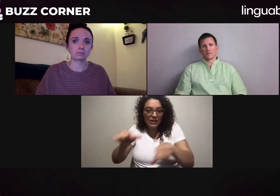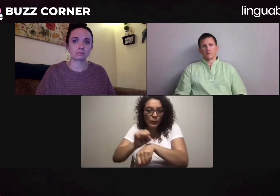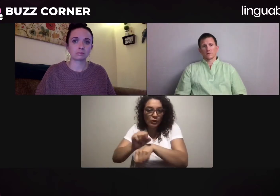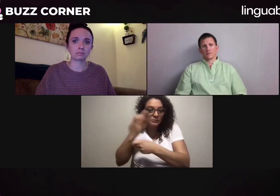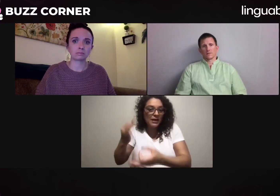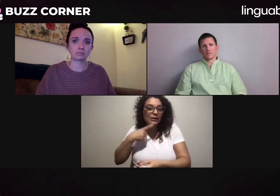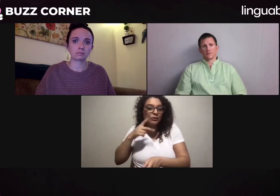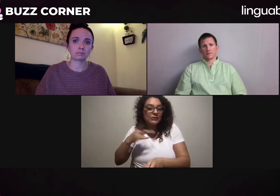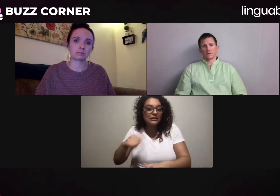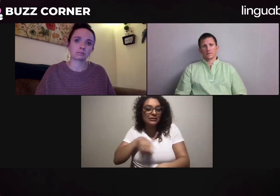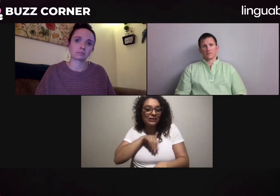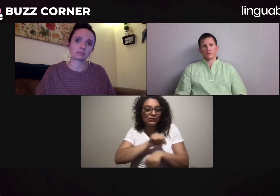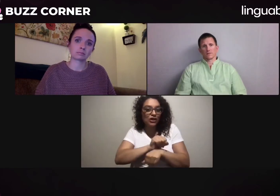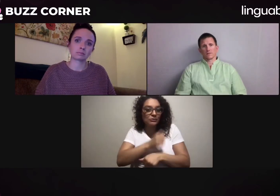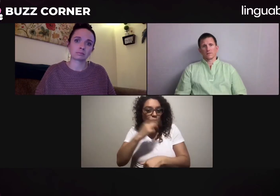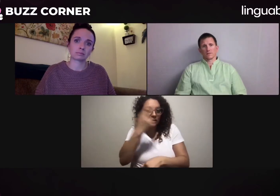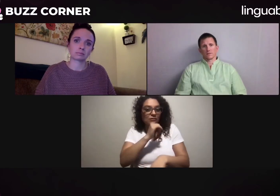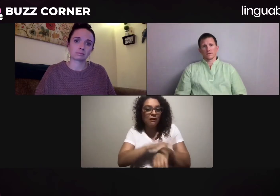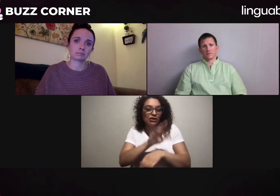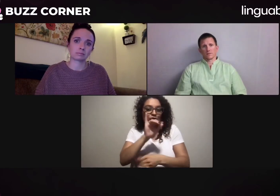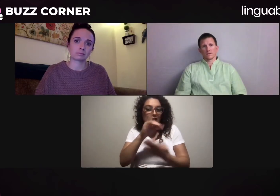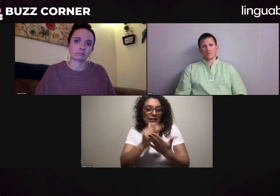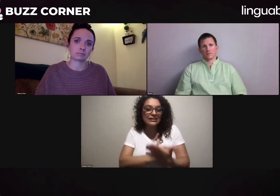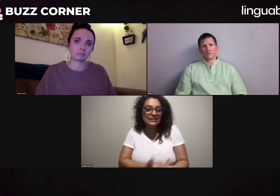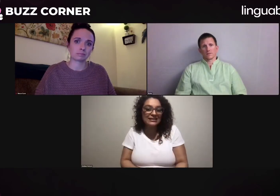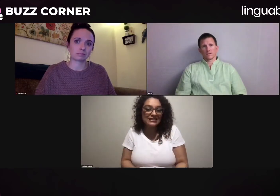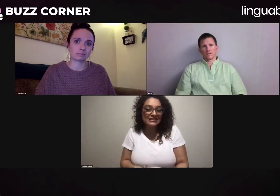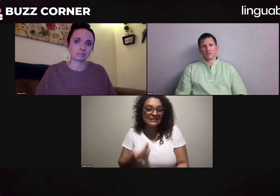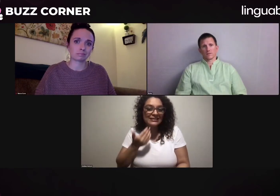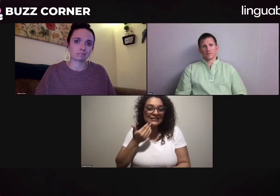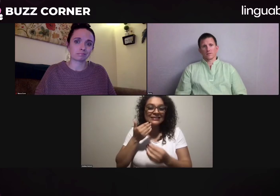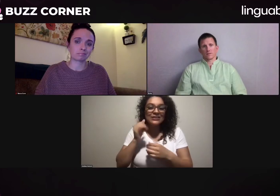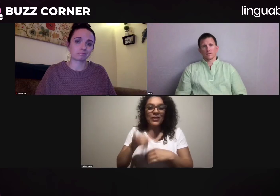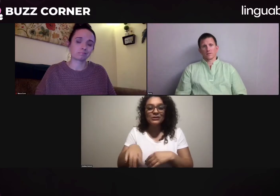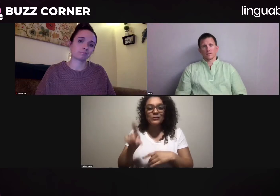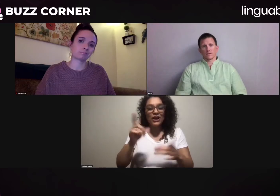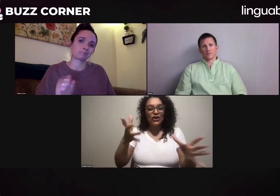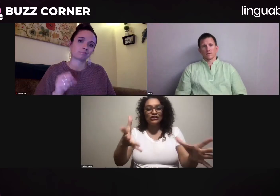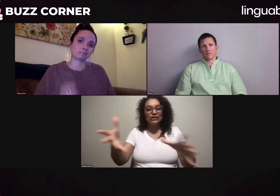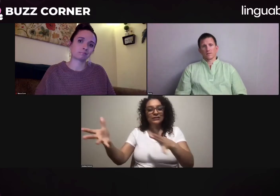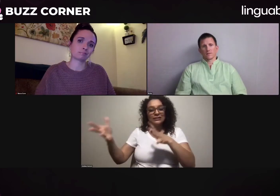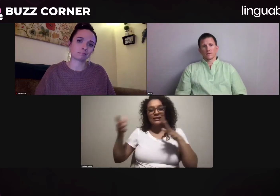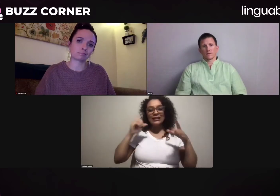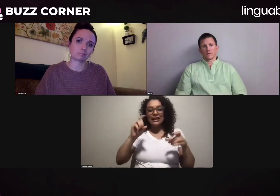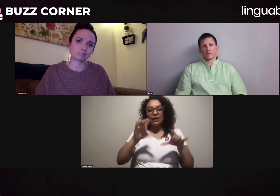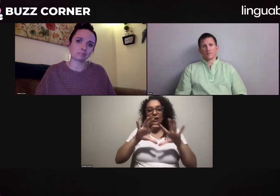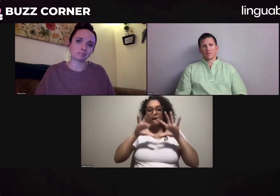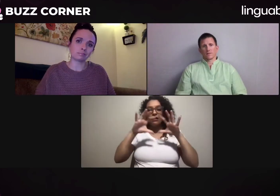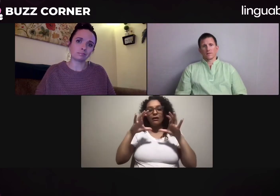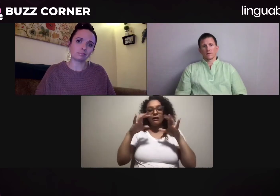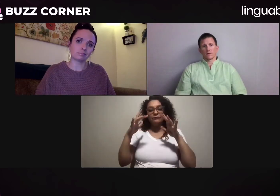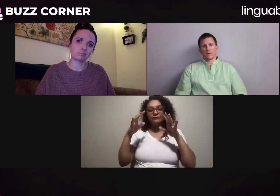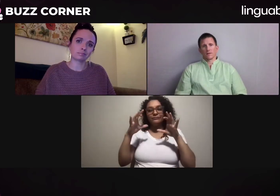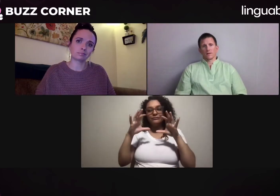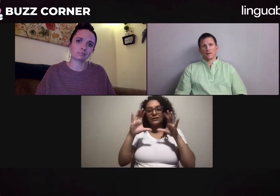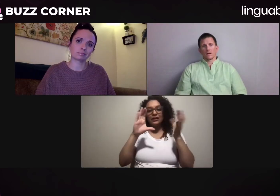And having their certifications sort of ‘on the line’ for their for their behavior. Right.